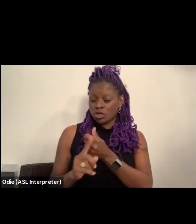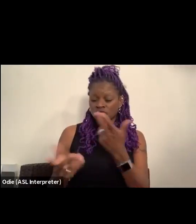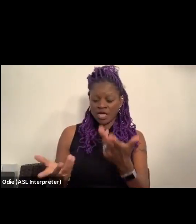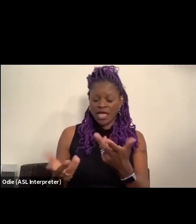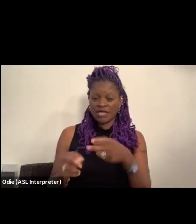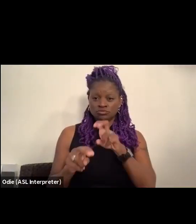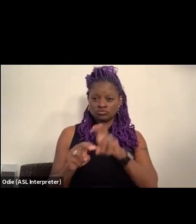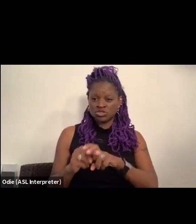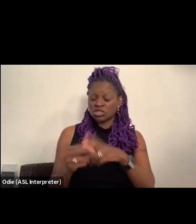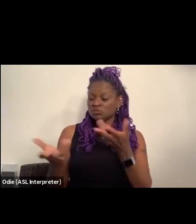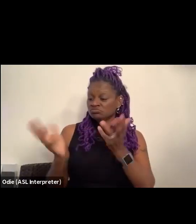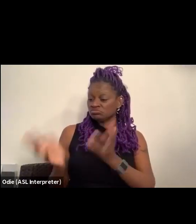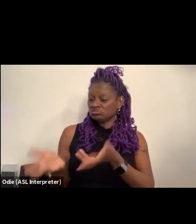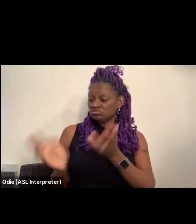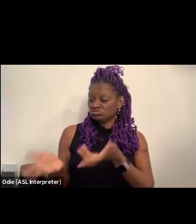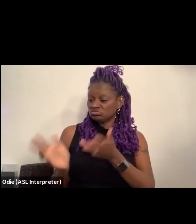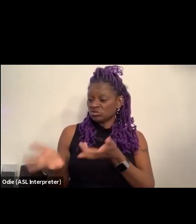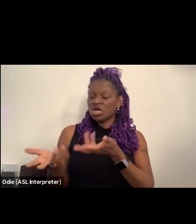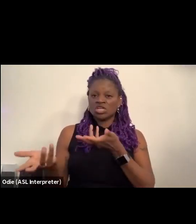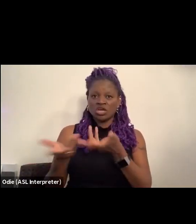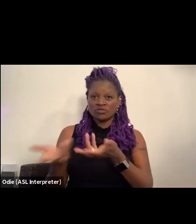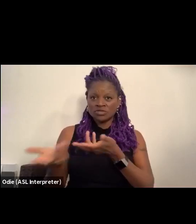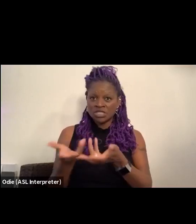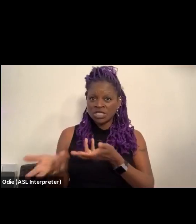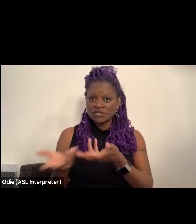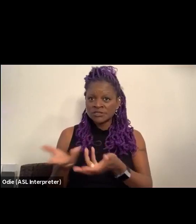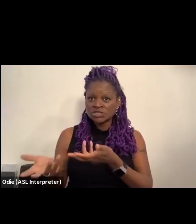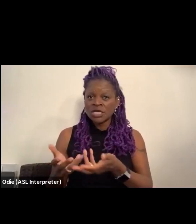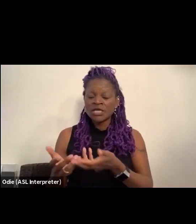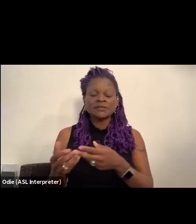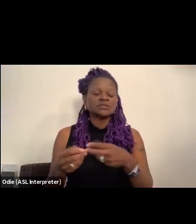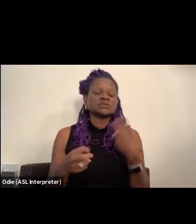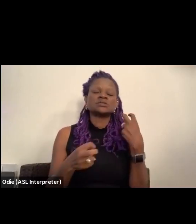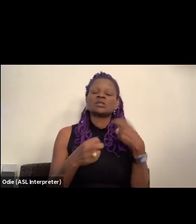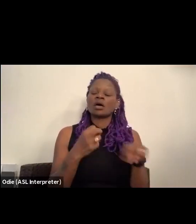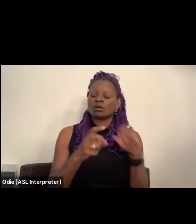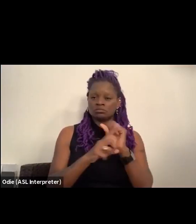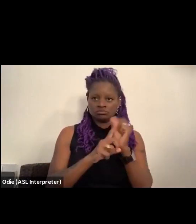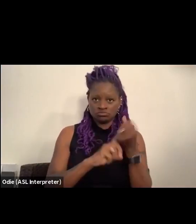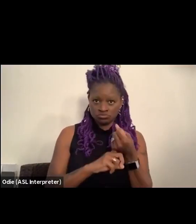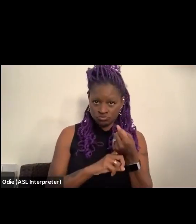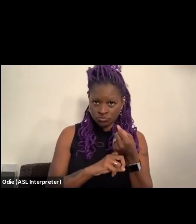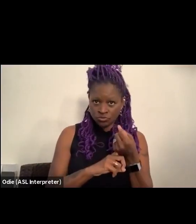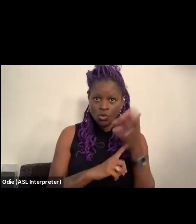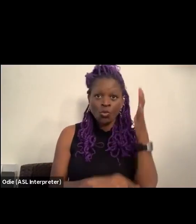really were staff had also been in a tough situation where we were not only having